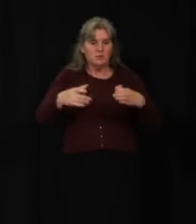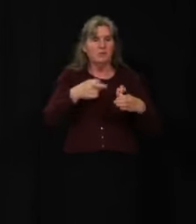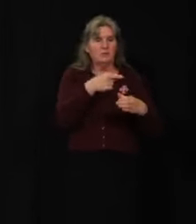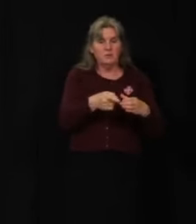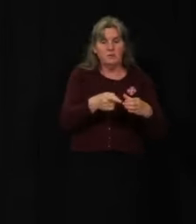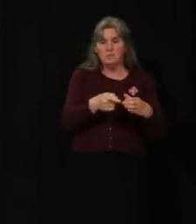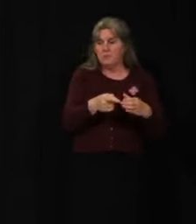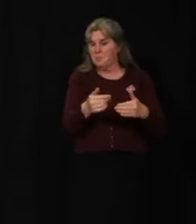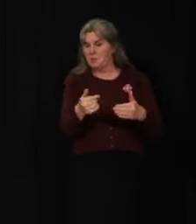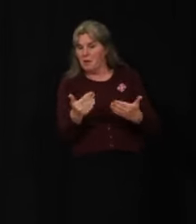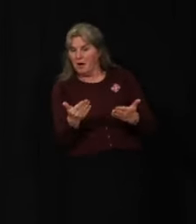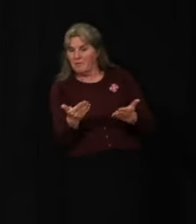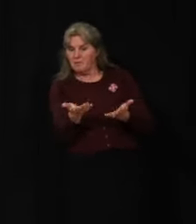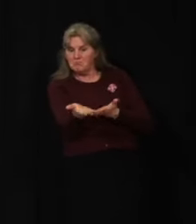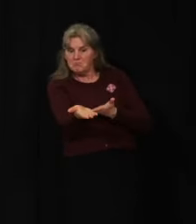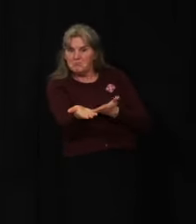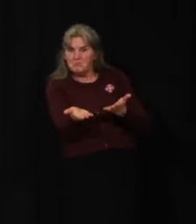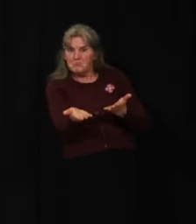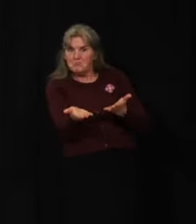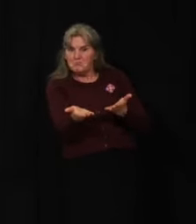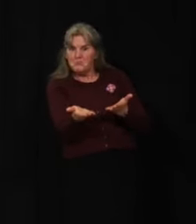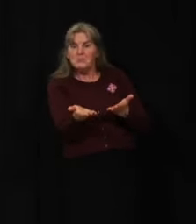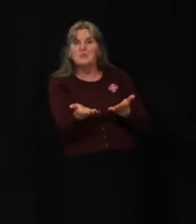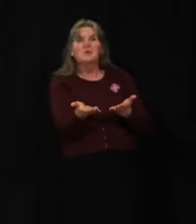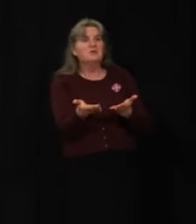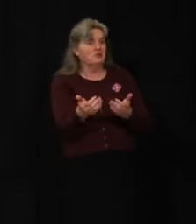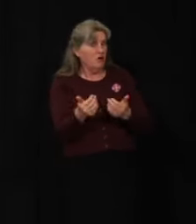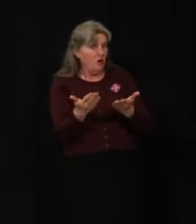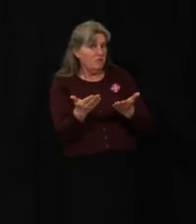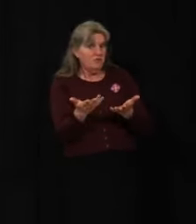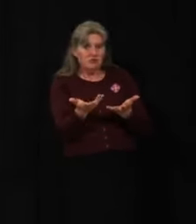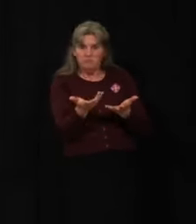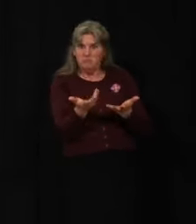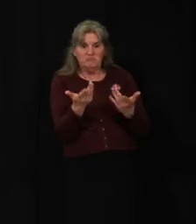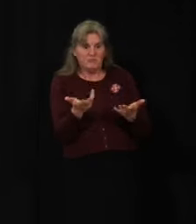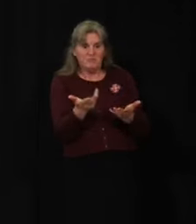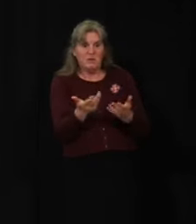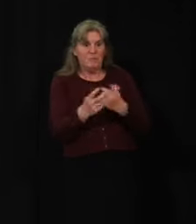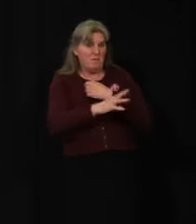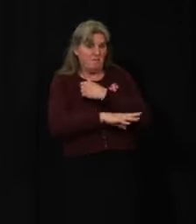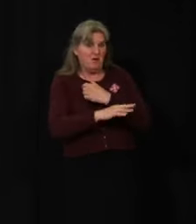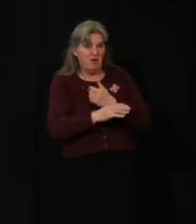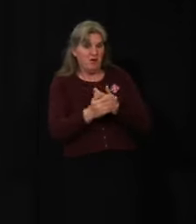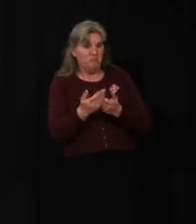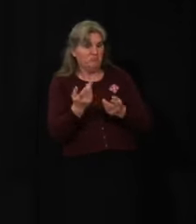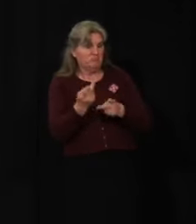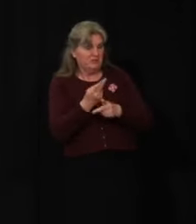quick turnaround. Submit your plan, we will through the HEOC make sure that